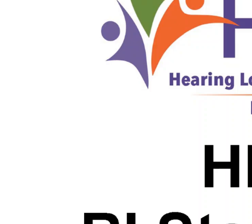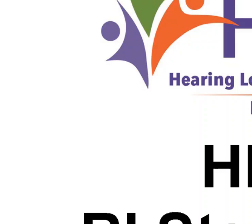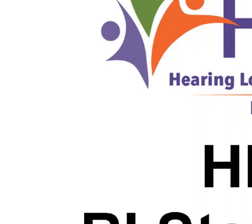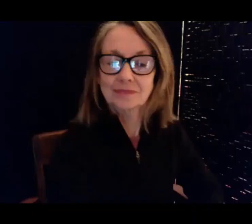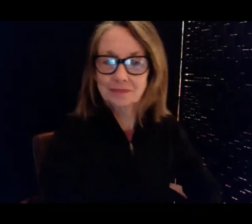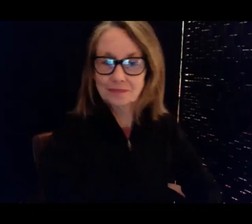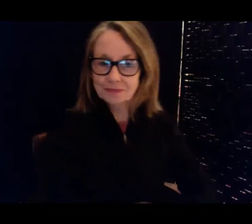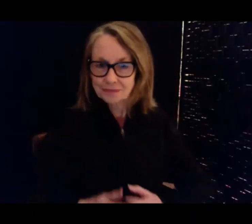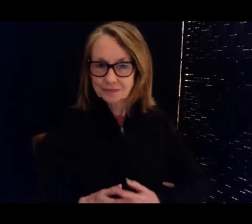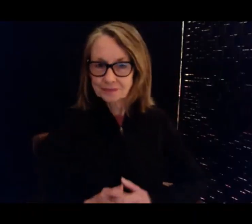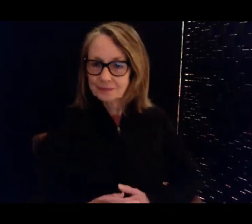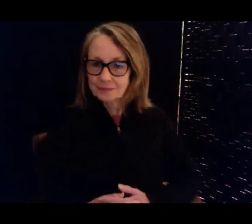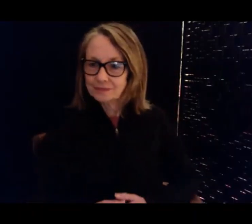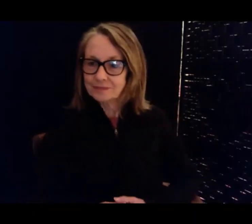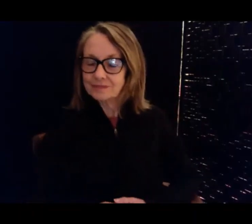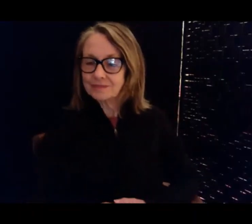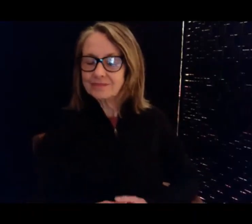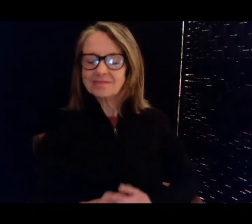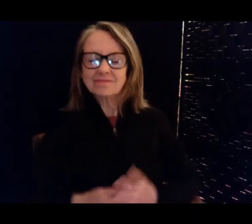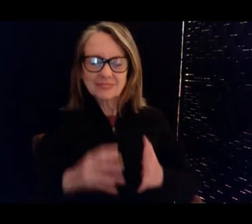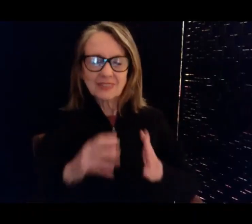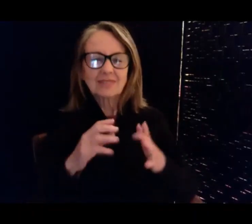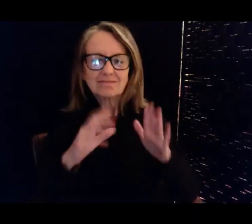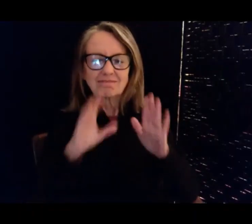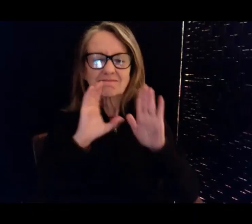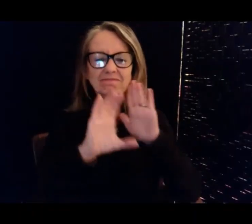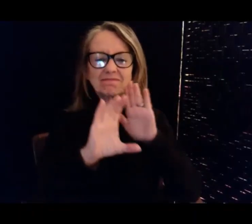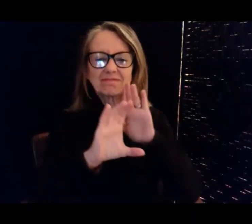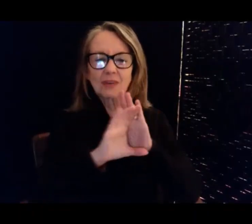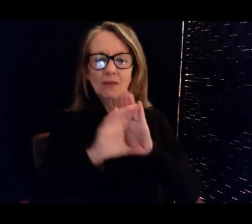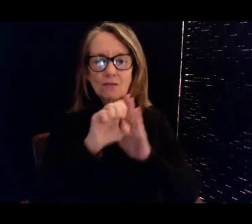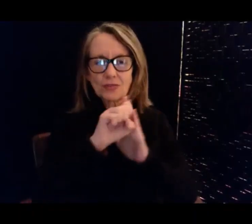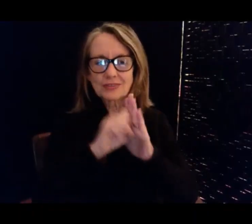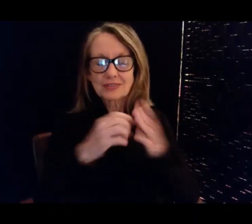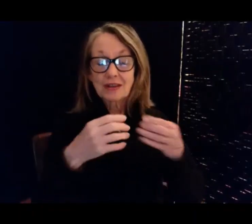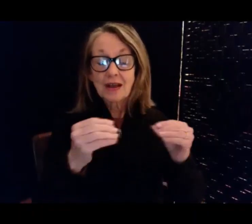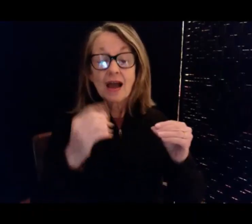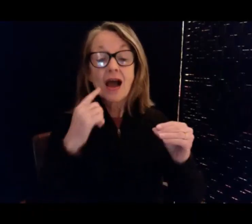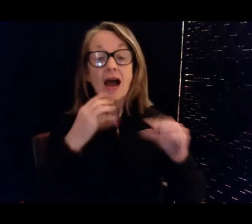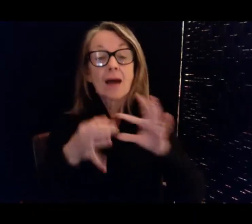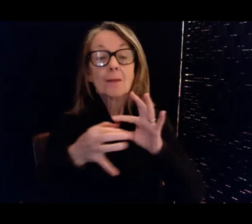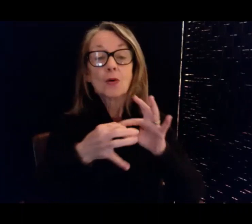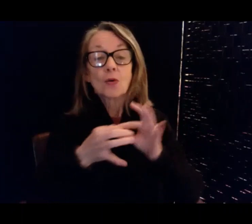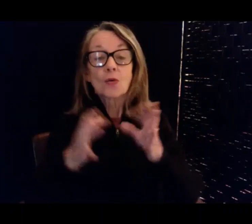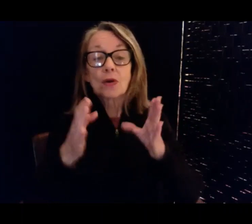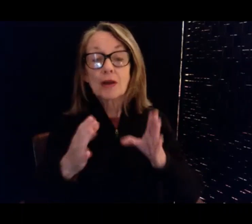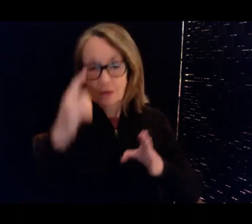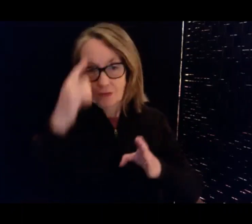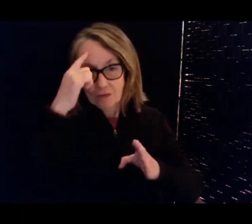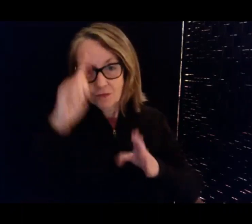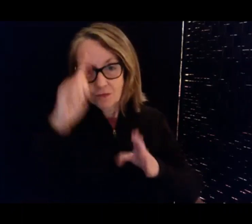Presently, I serve as coordinator for the state office What